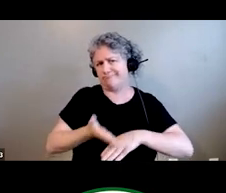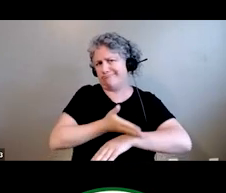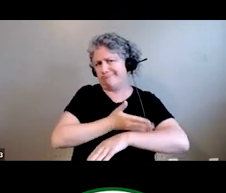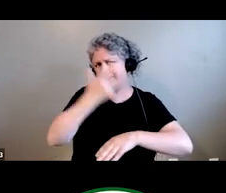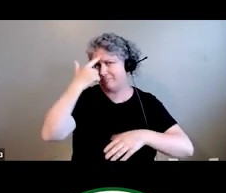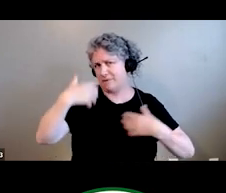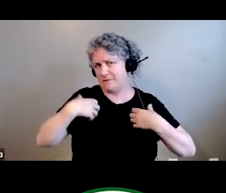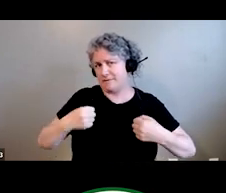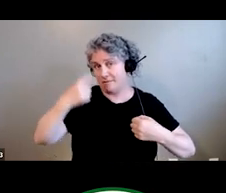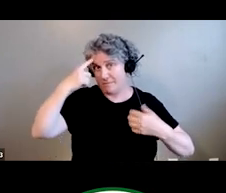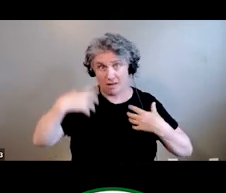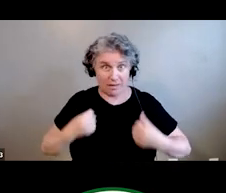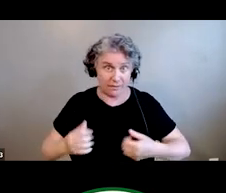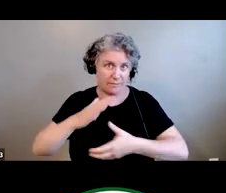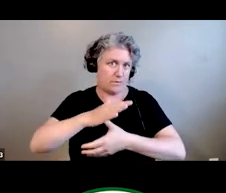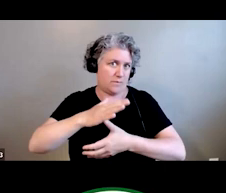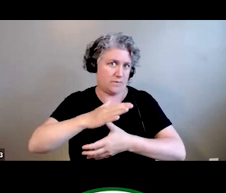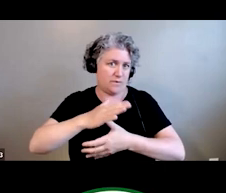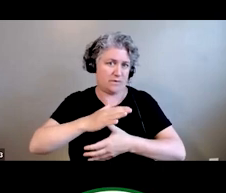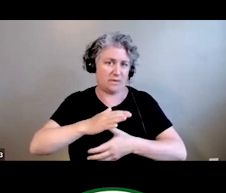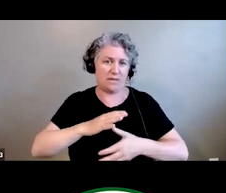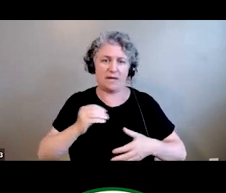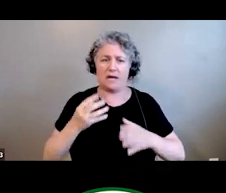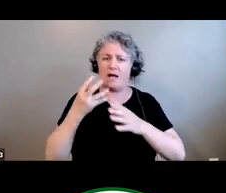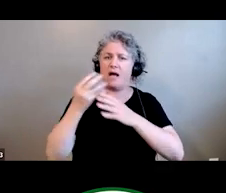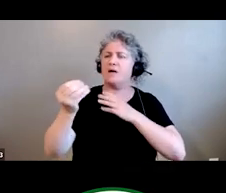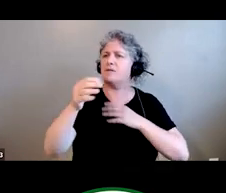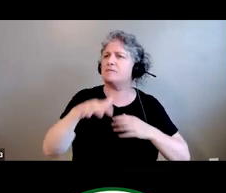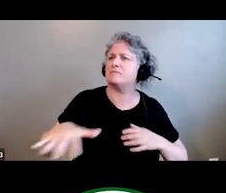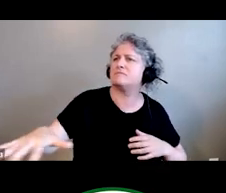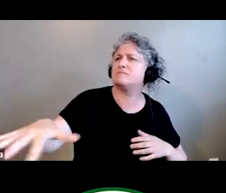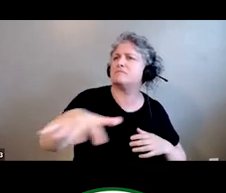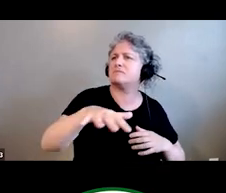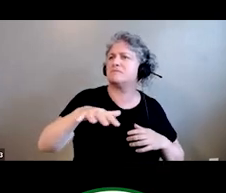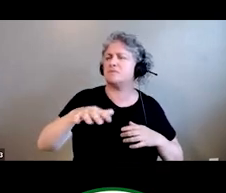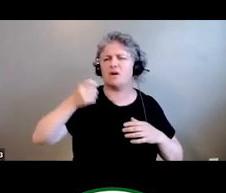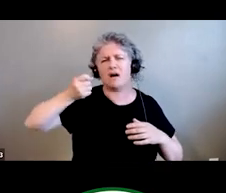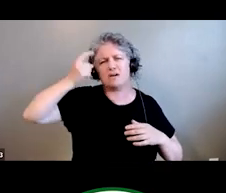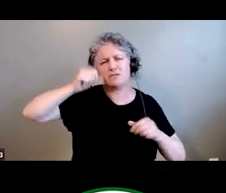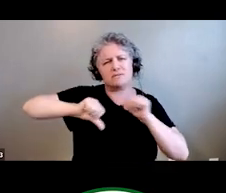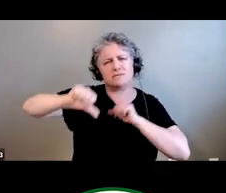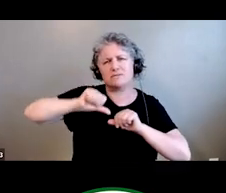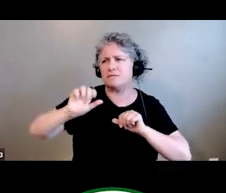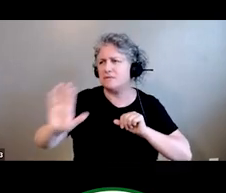So I encourage everyone. To take part within. Is the pilot, please, or have Mr. Exeter after